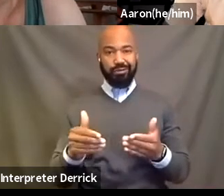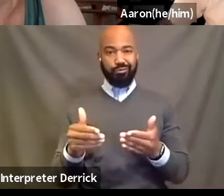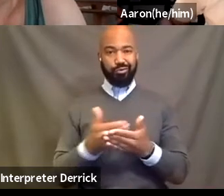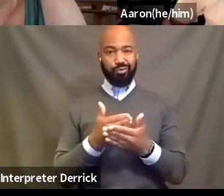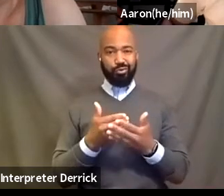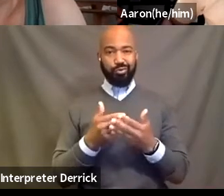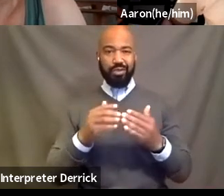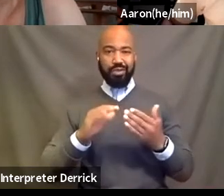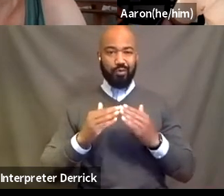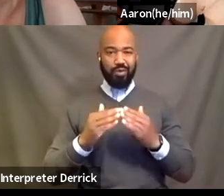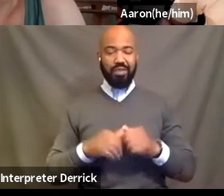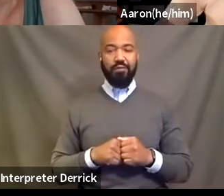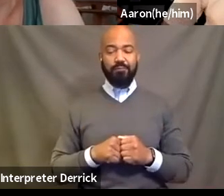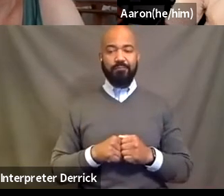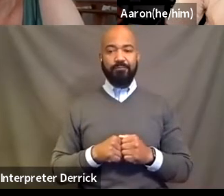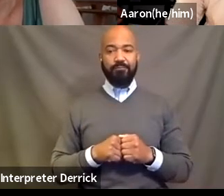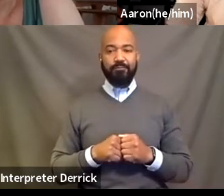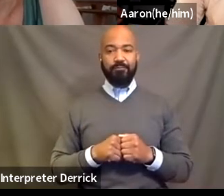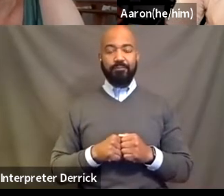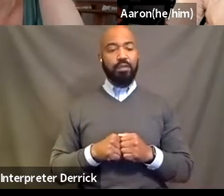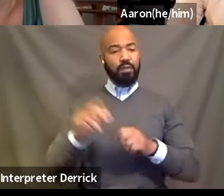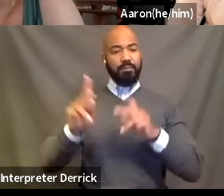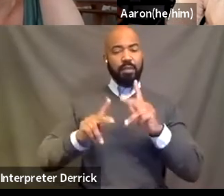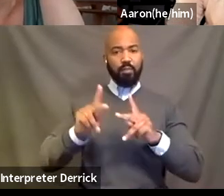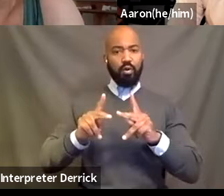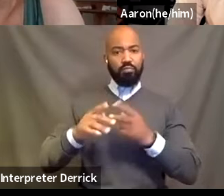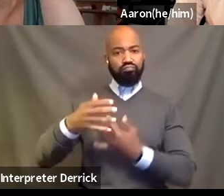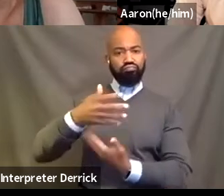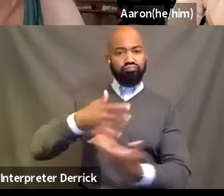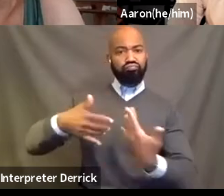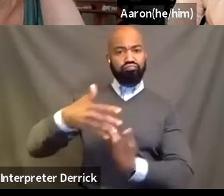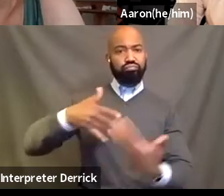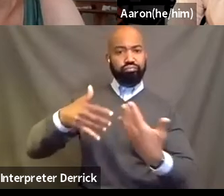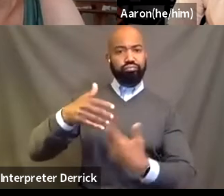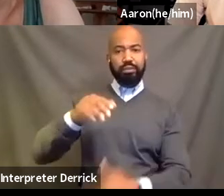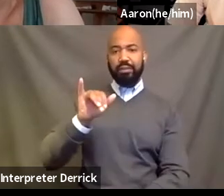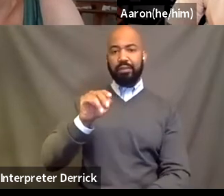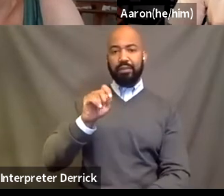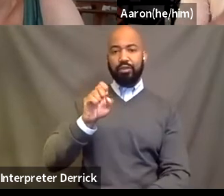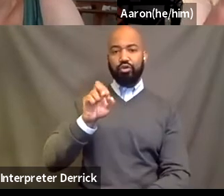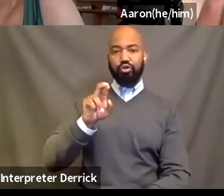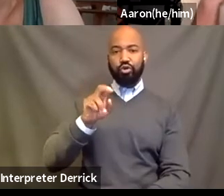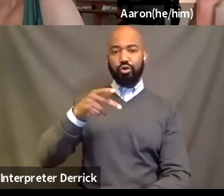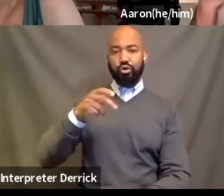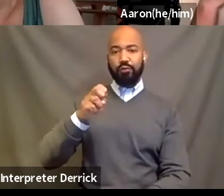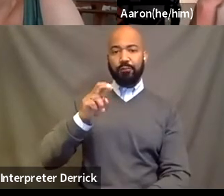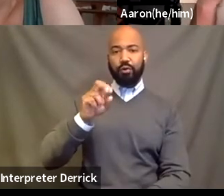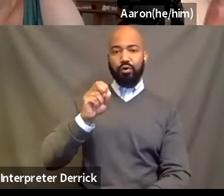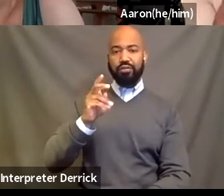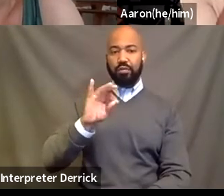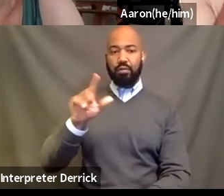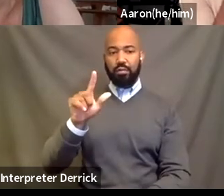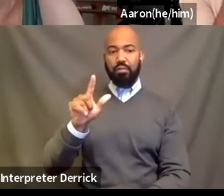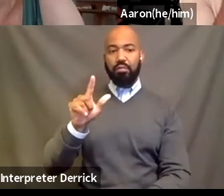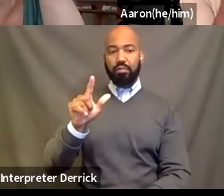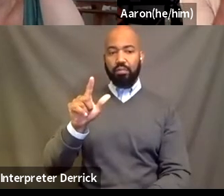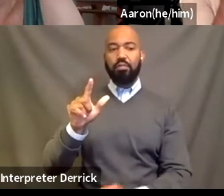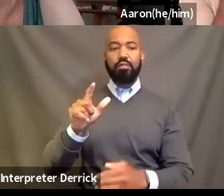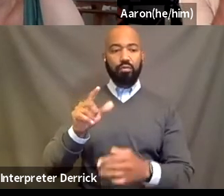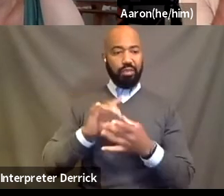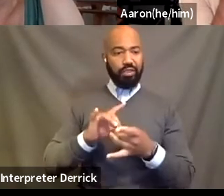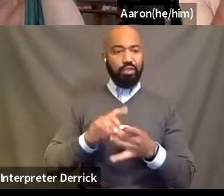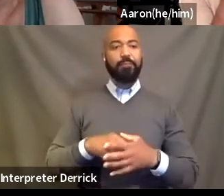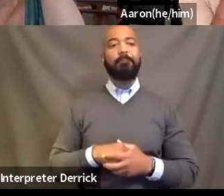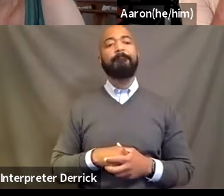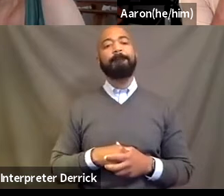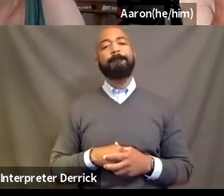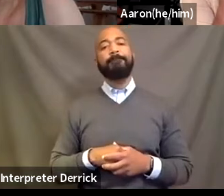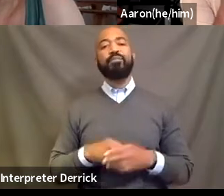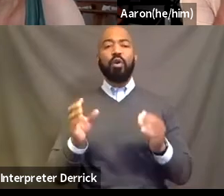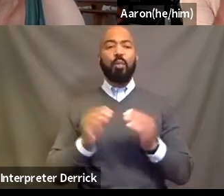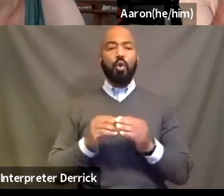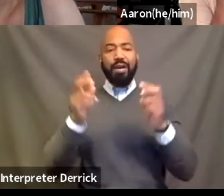x (they/themme): themes and folks connecting, and so I was really excited about this scene, in particular because it's an abolition is seen.